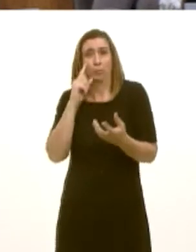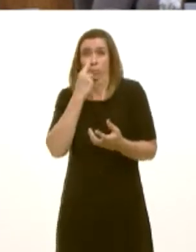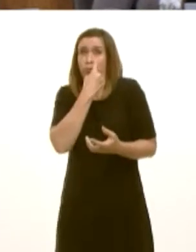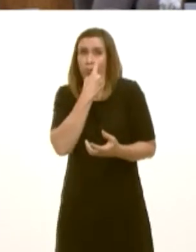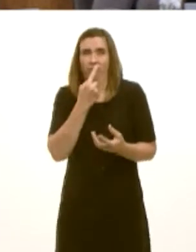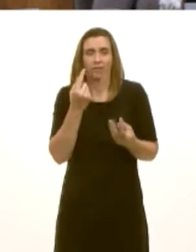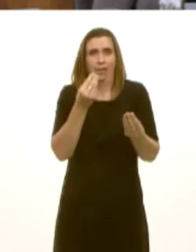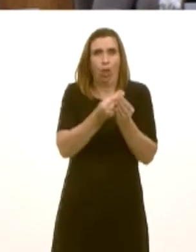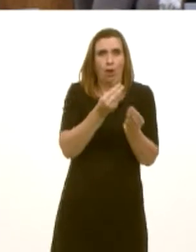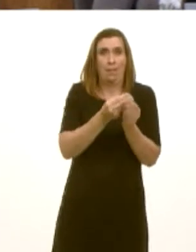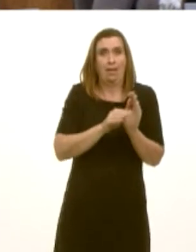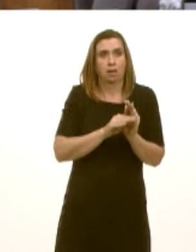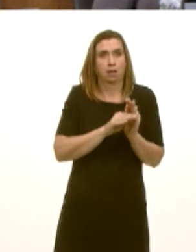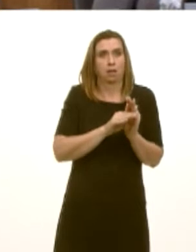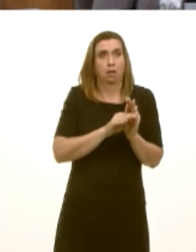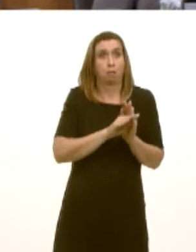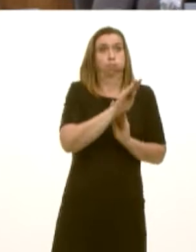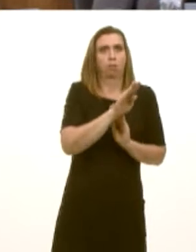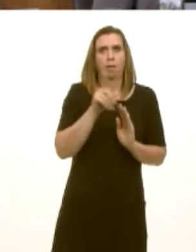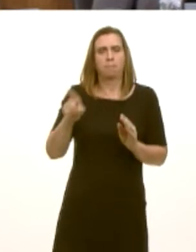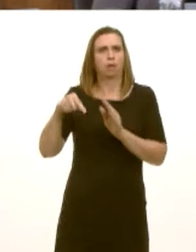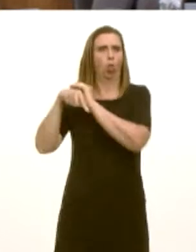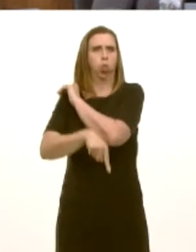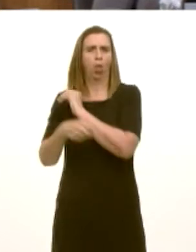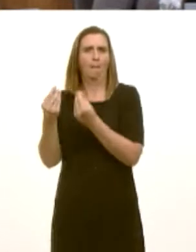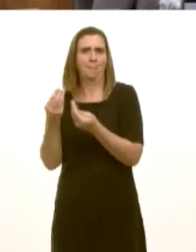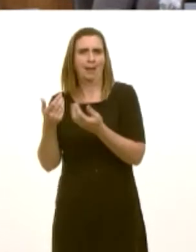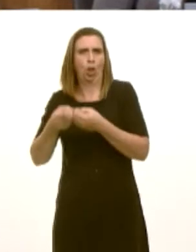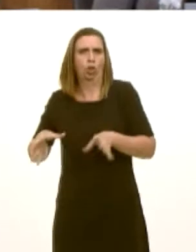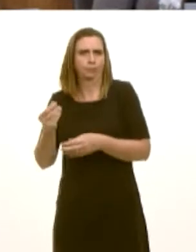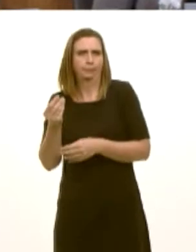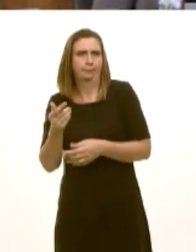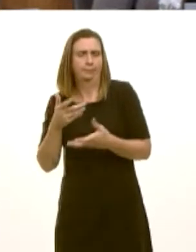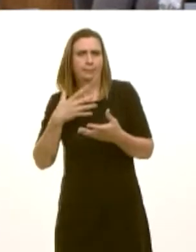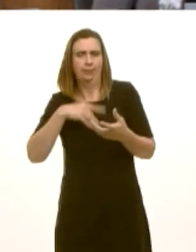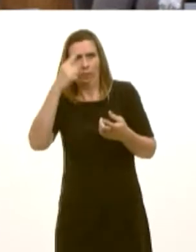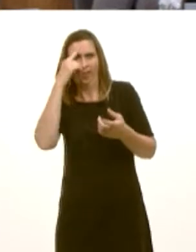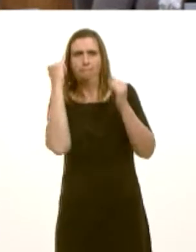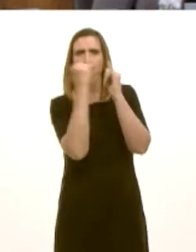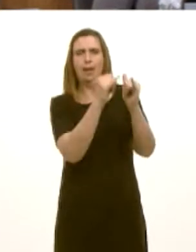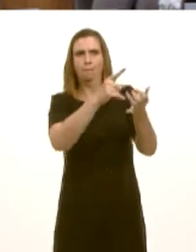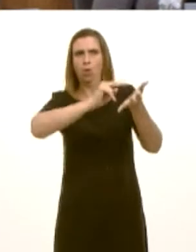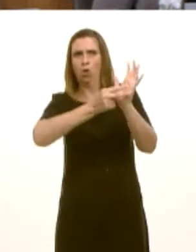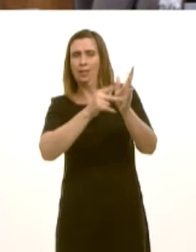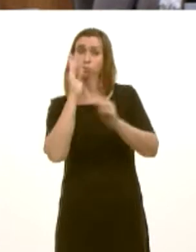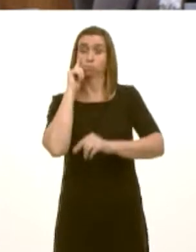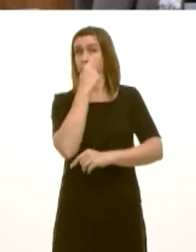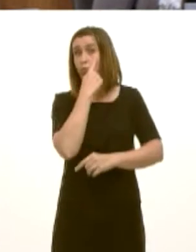and they would have to prove, I suppose, that there was something wrong in some way with the organisation of the event, particularly whether roads were closed appropriately.